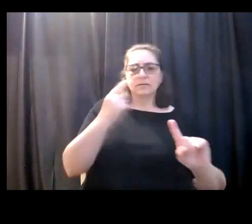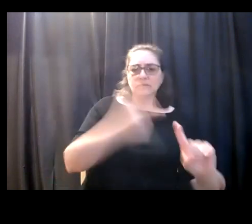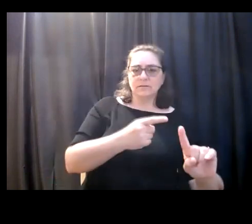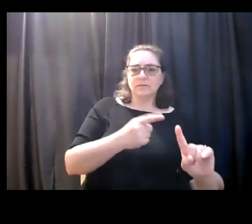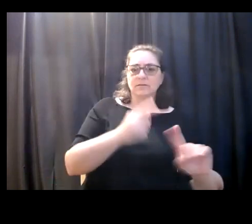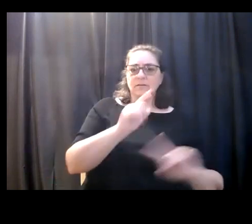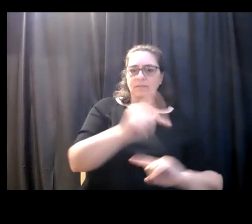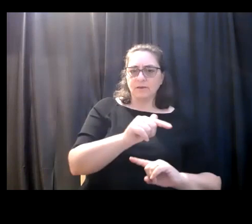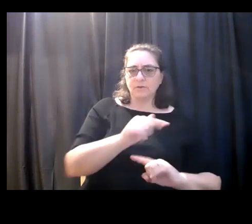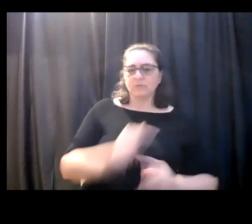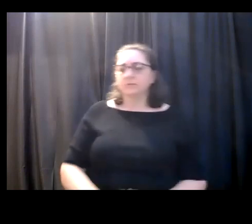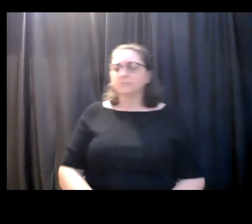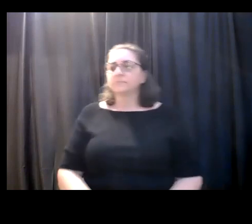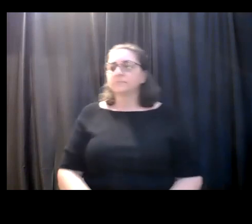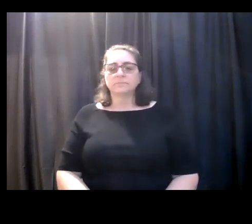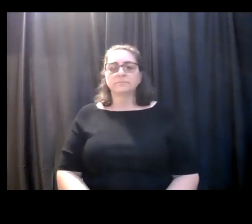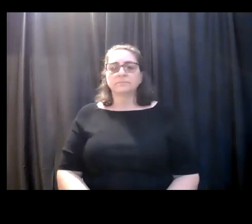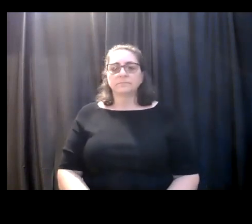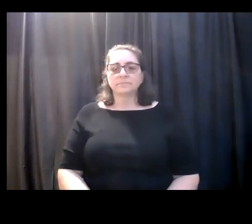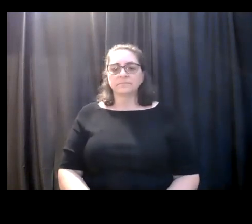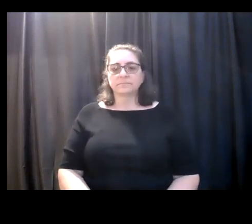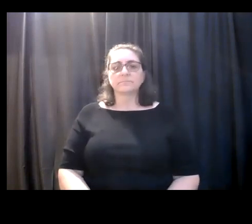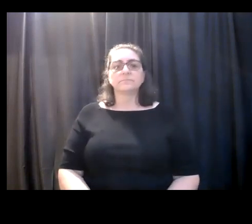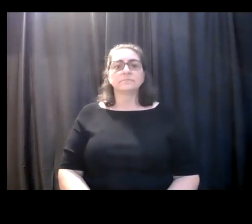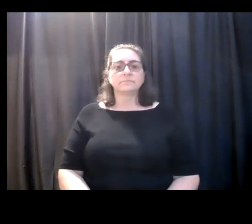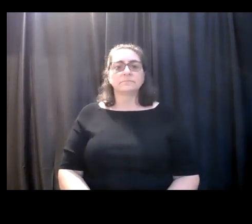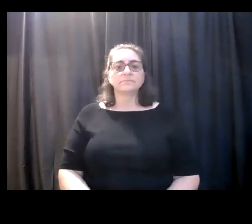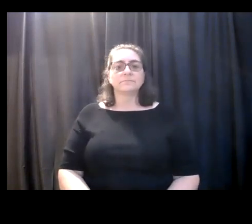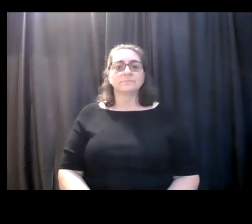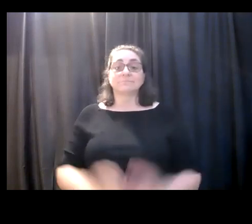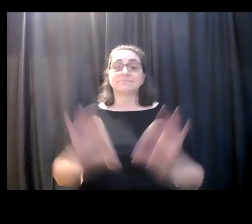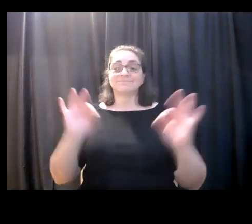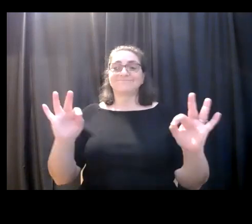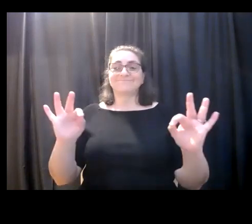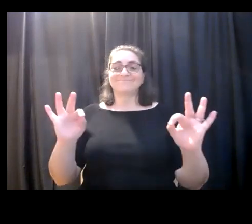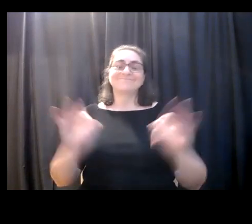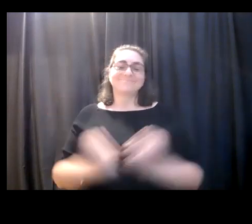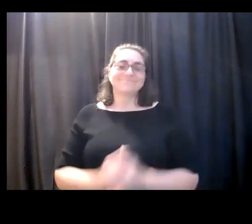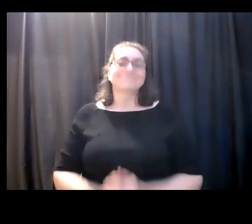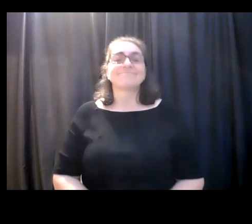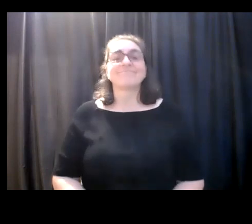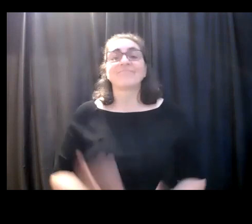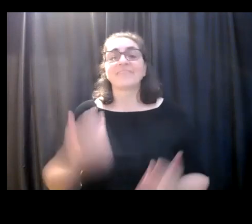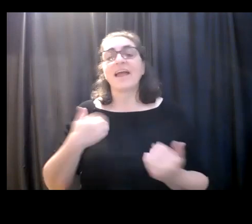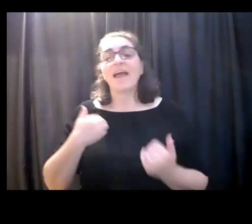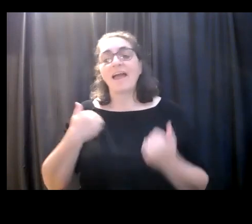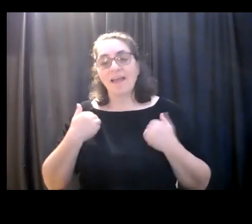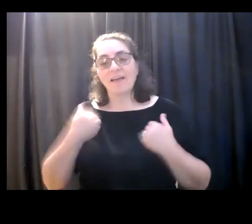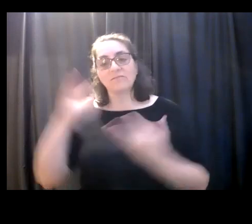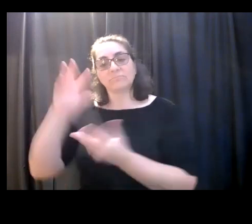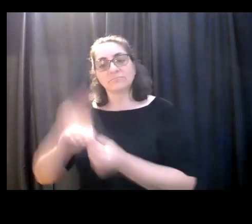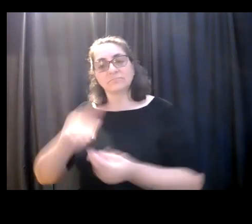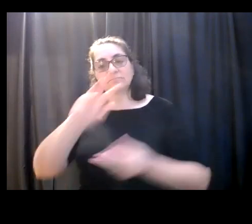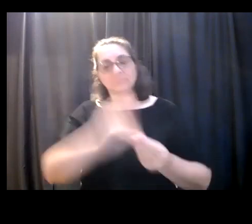a no-in touch device upon entry. There's lots of cleaning, many protocols. All surfaces are being